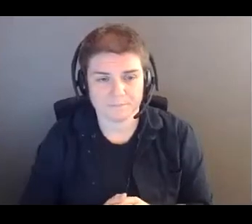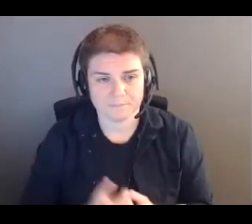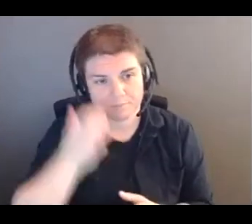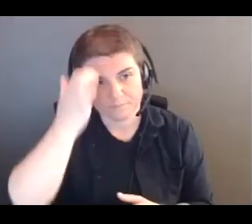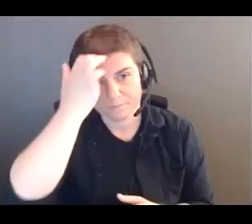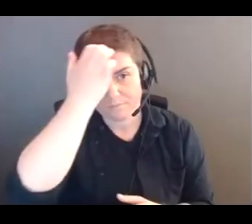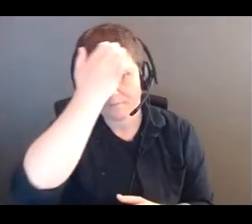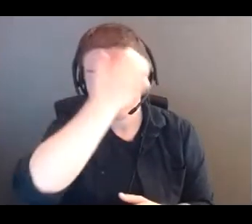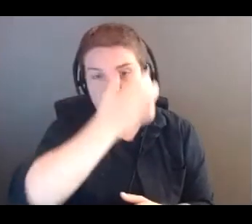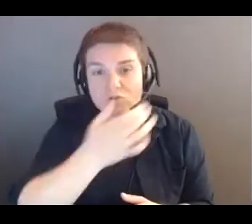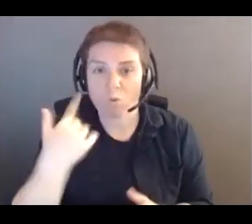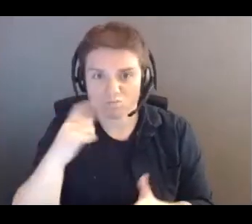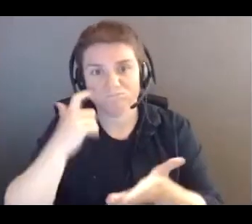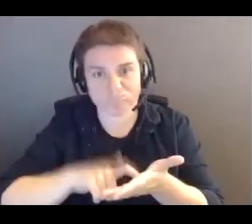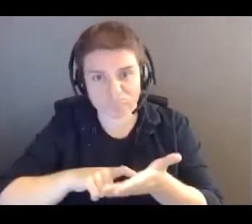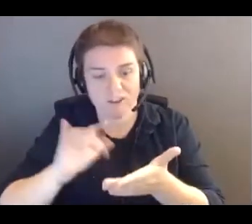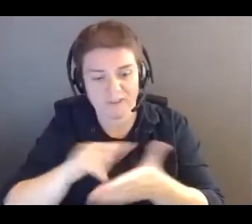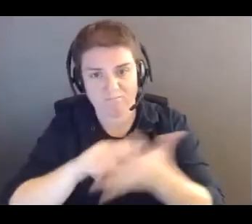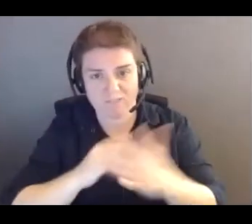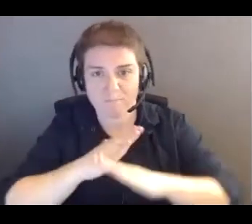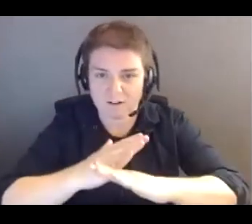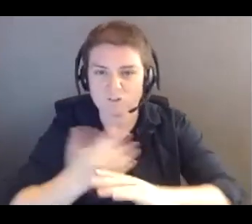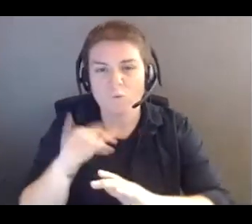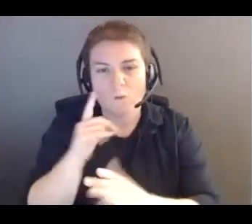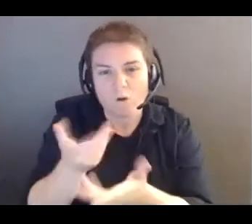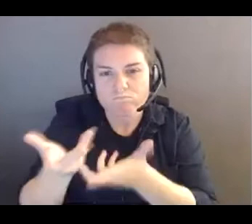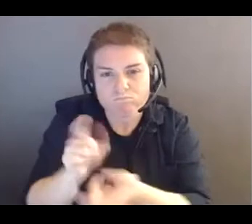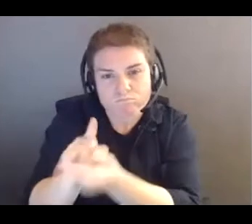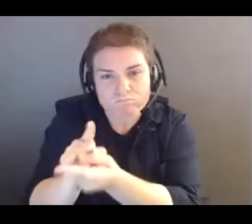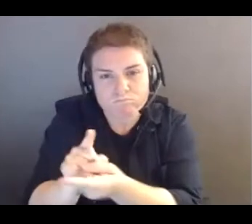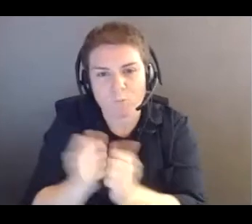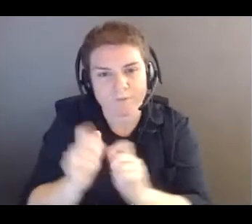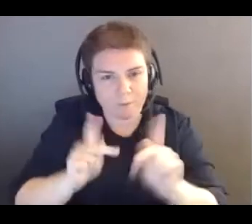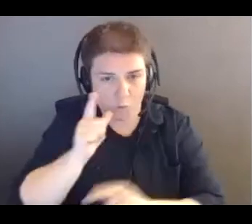in recognition of this, we will work one-on-one with applicants who experience barriers to